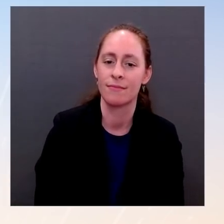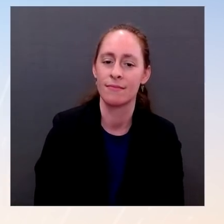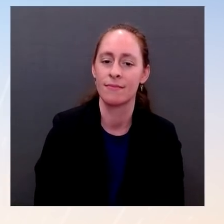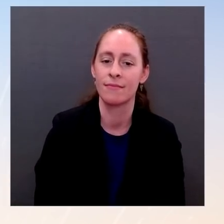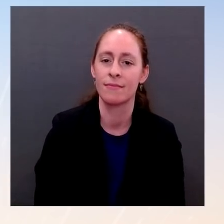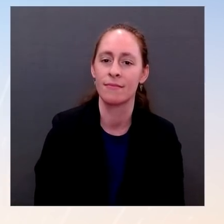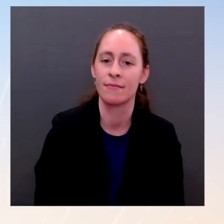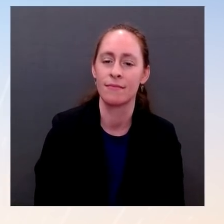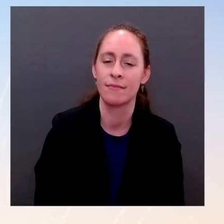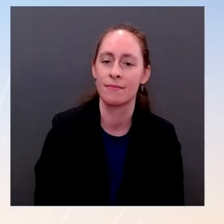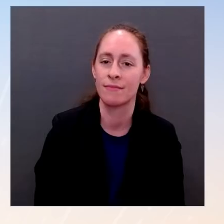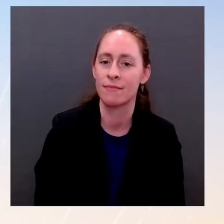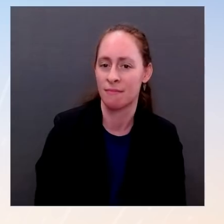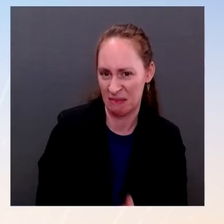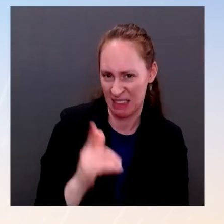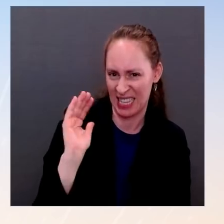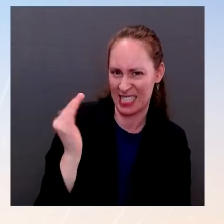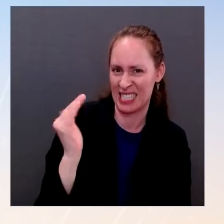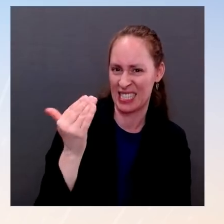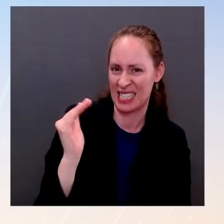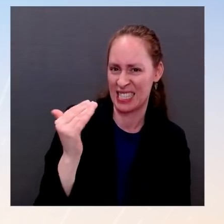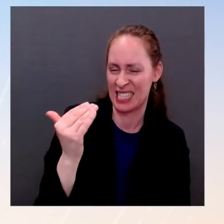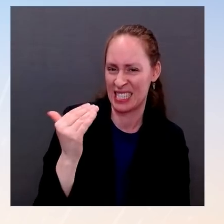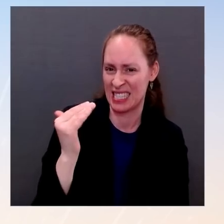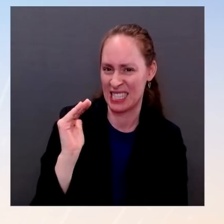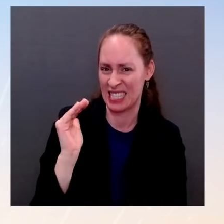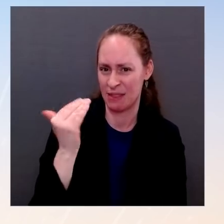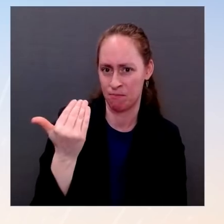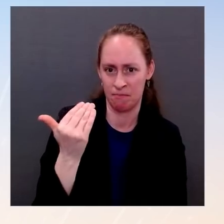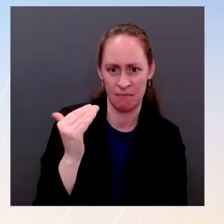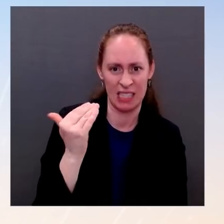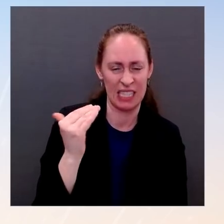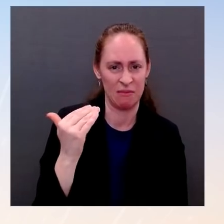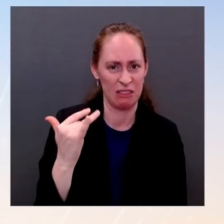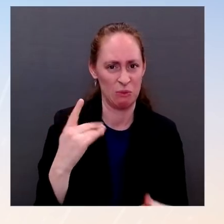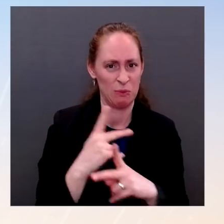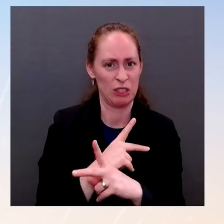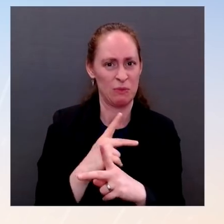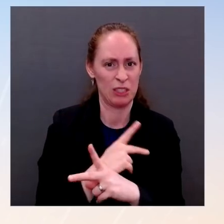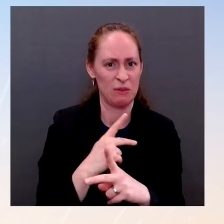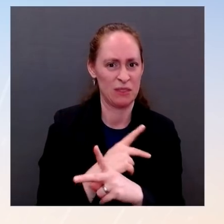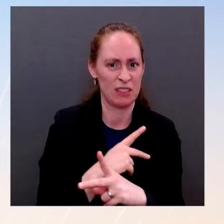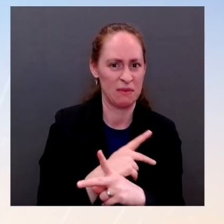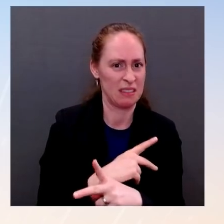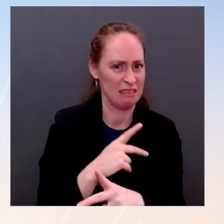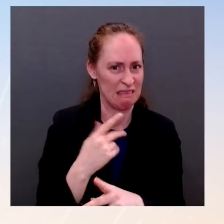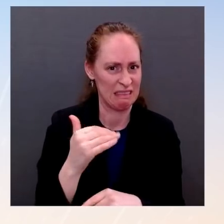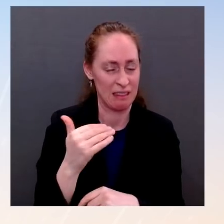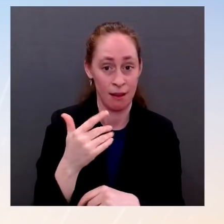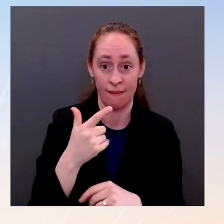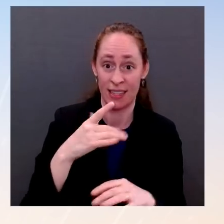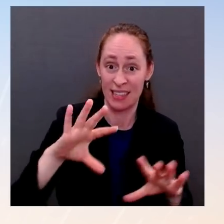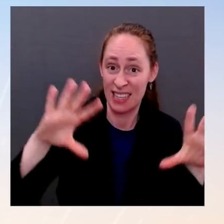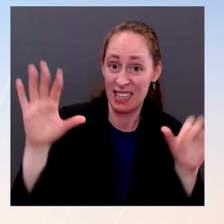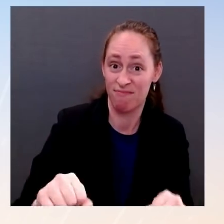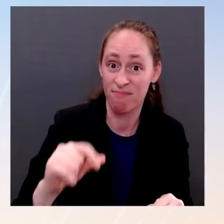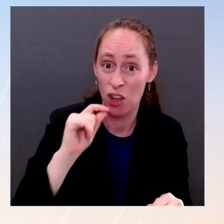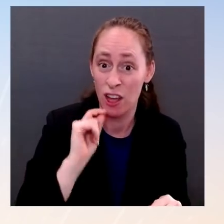is there any thought that if there is an invasion, the President would delay the announcement of the Supreme Court pick given,